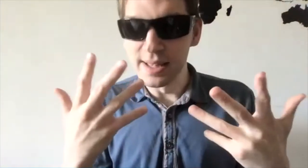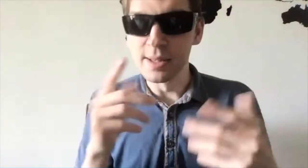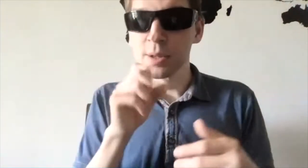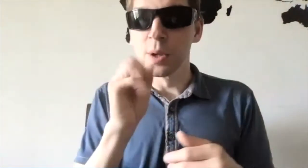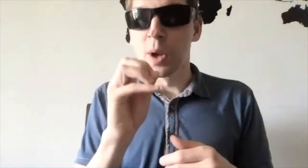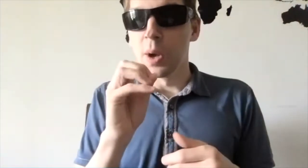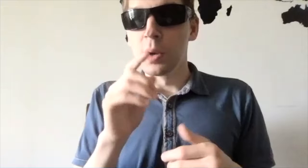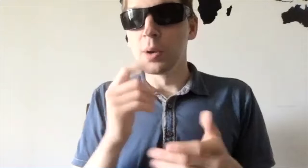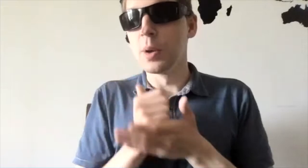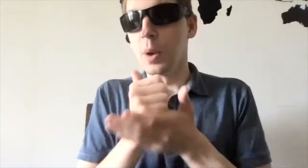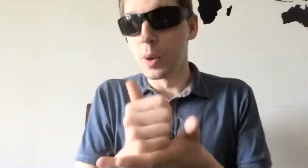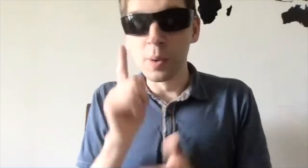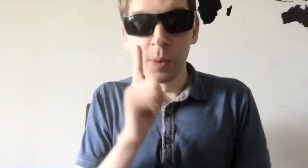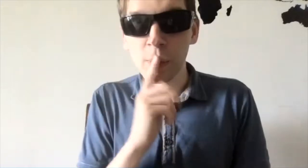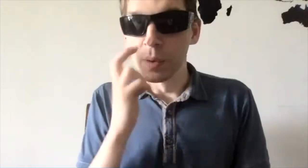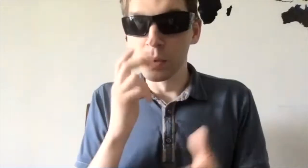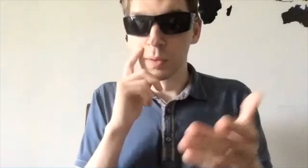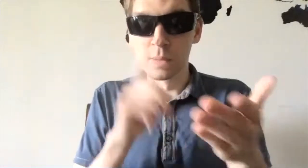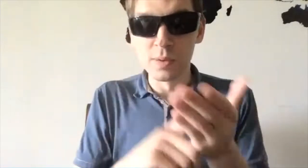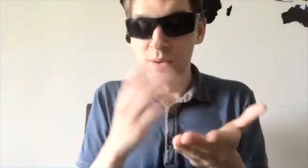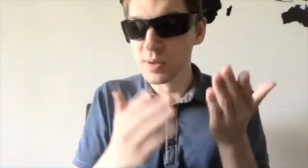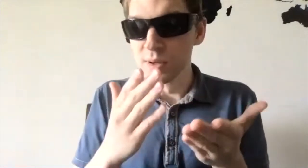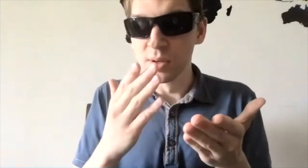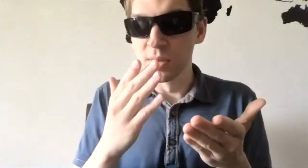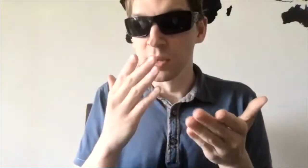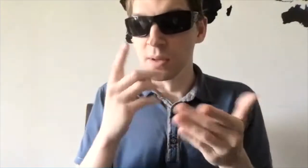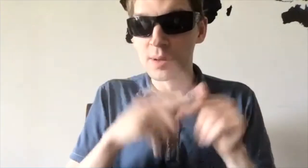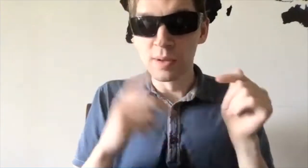That's not the case, even here. But again, anything that can help